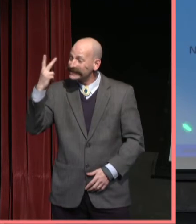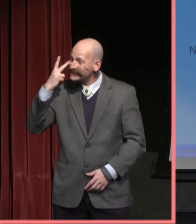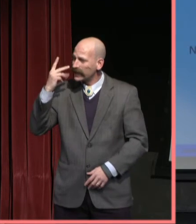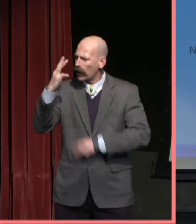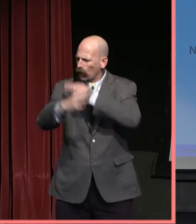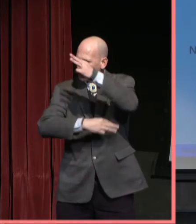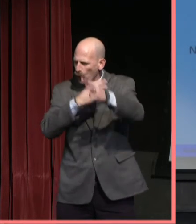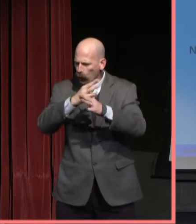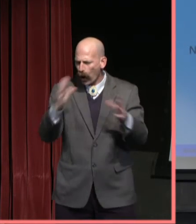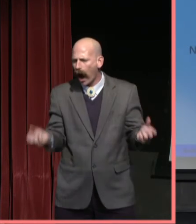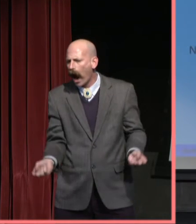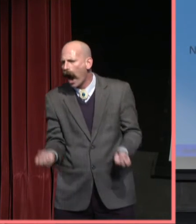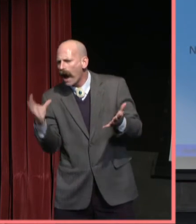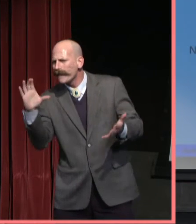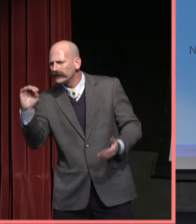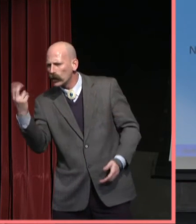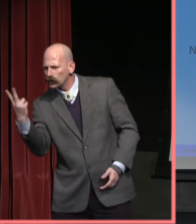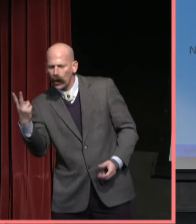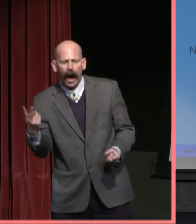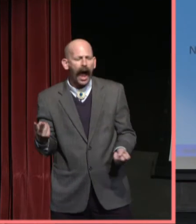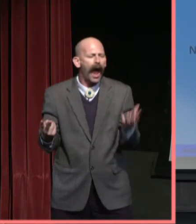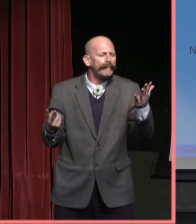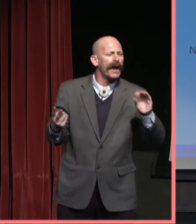for CO2 and oxygen.